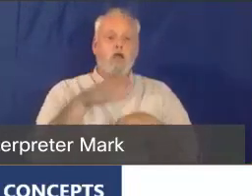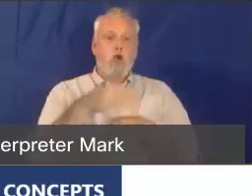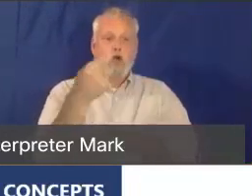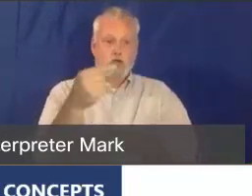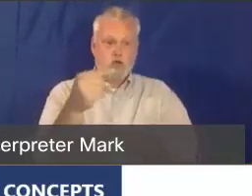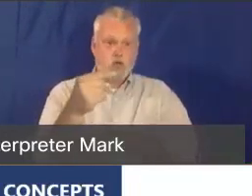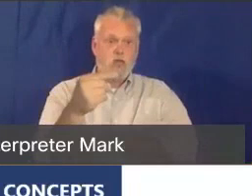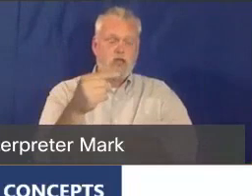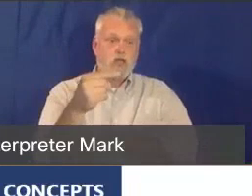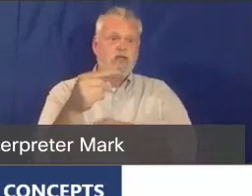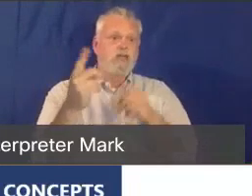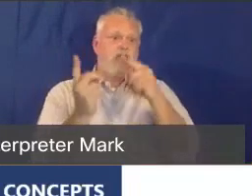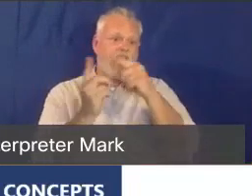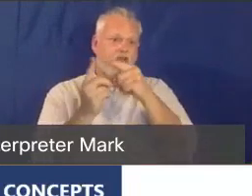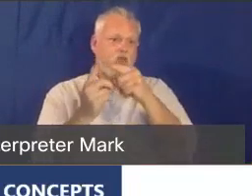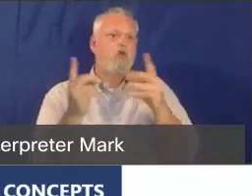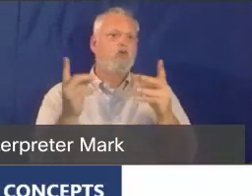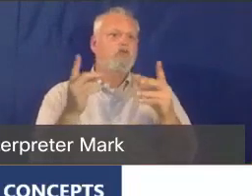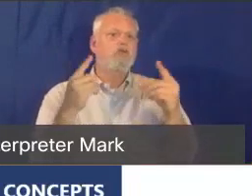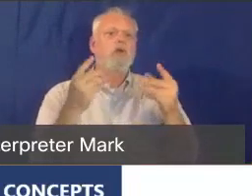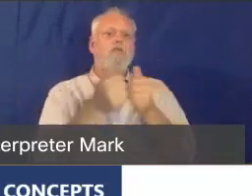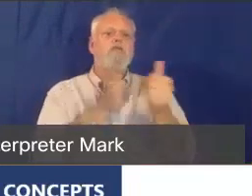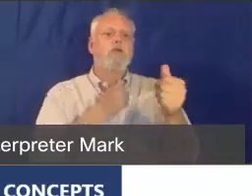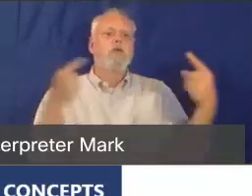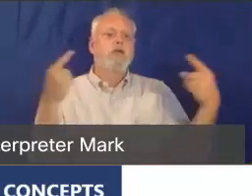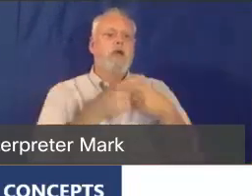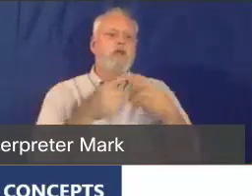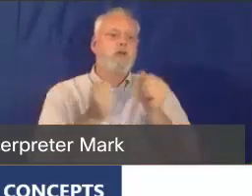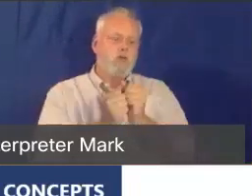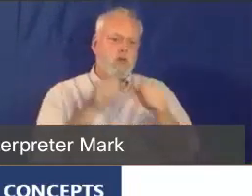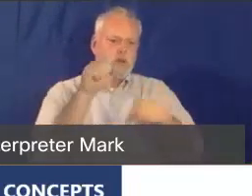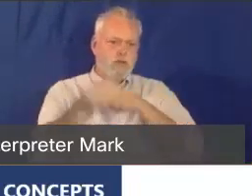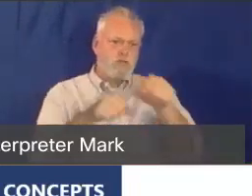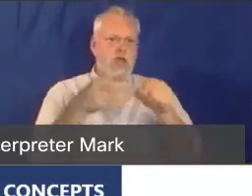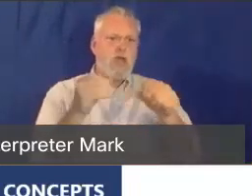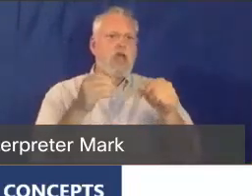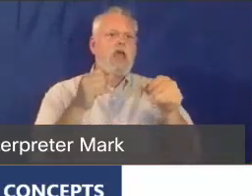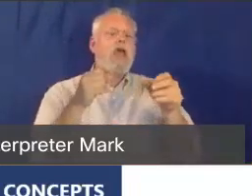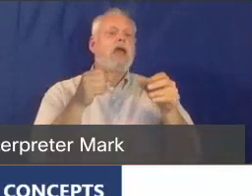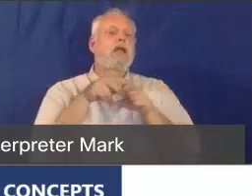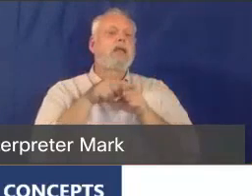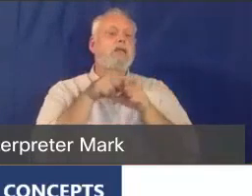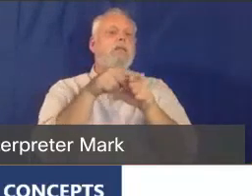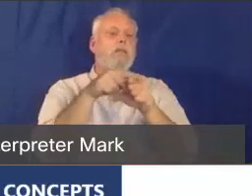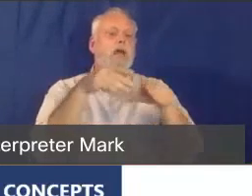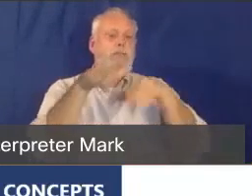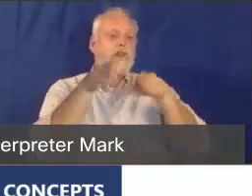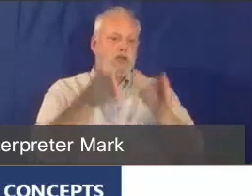Uh, to avoid conflicts with the bicycles and pedestrians. The other thing that's happening here is heading more found.